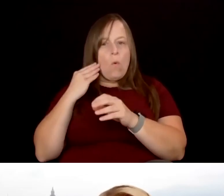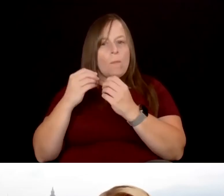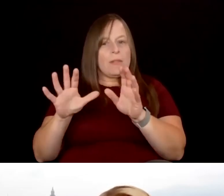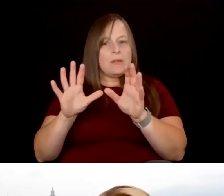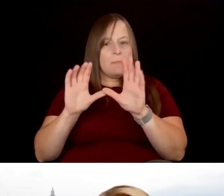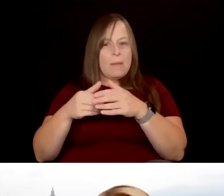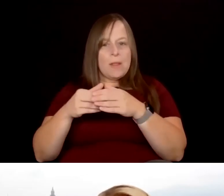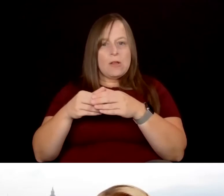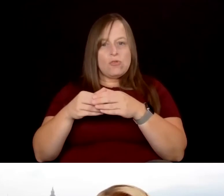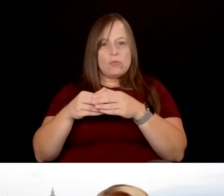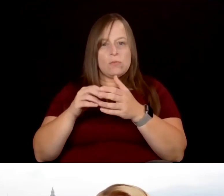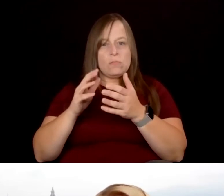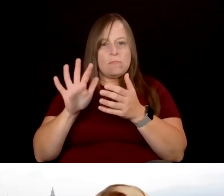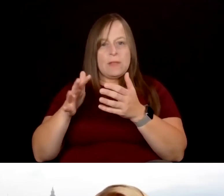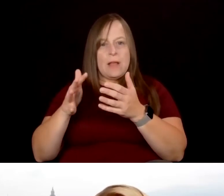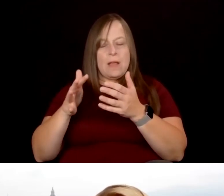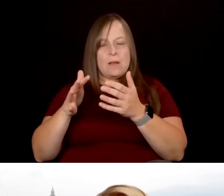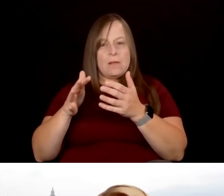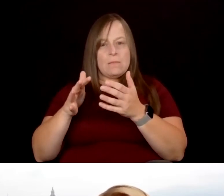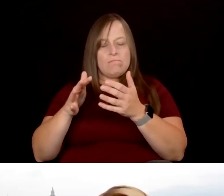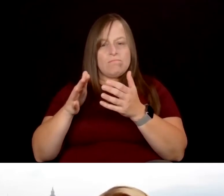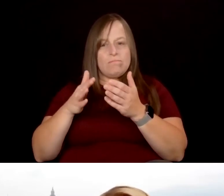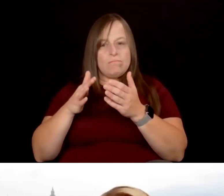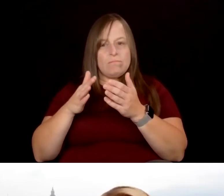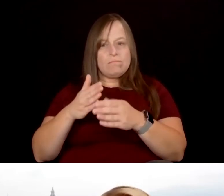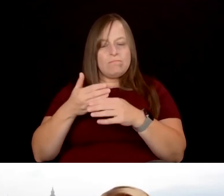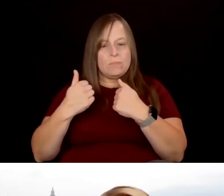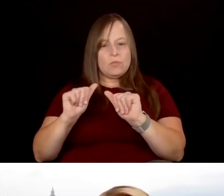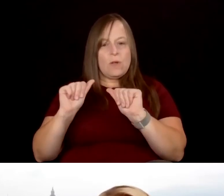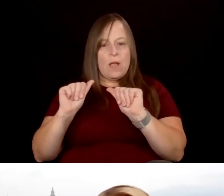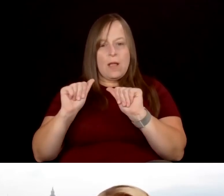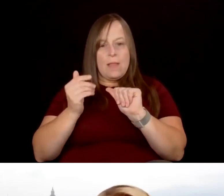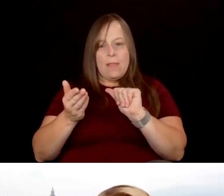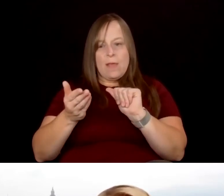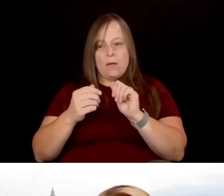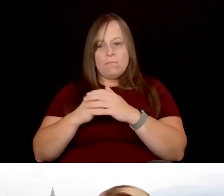maybe trying to make some inroads there and gets some success.